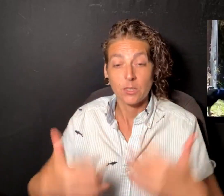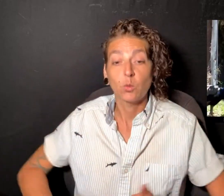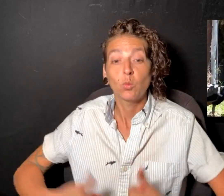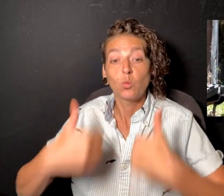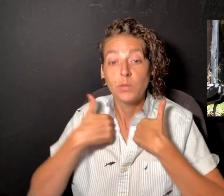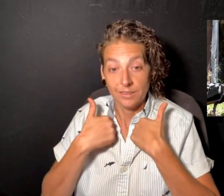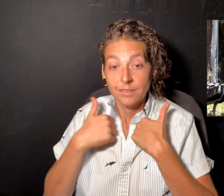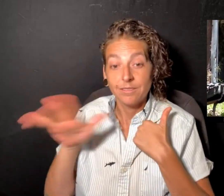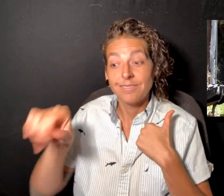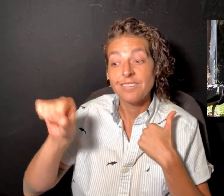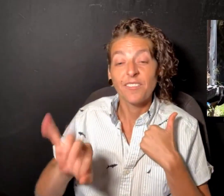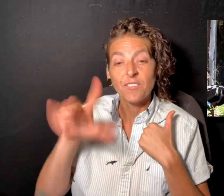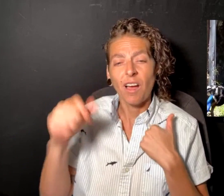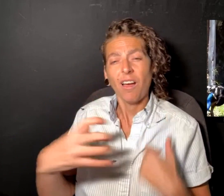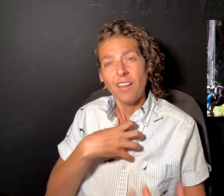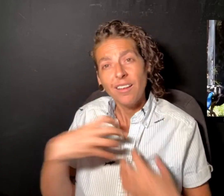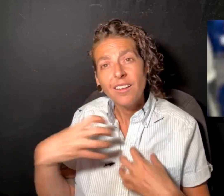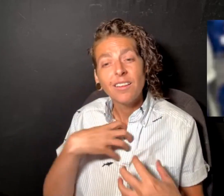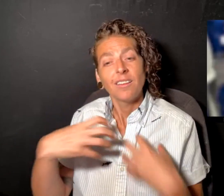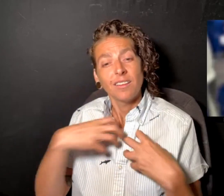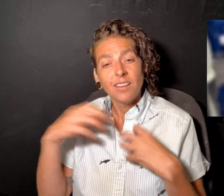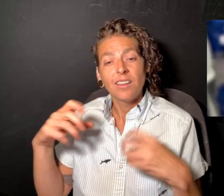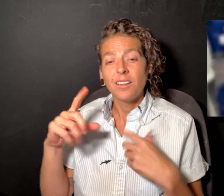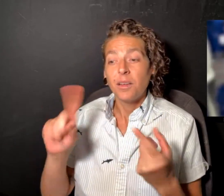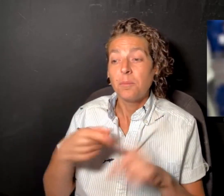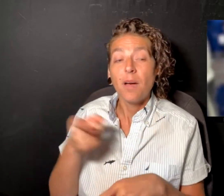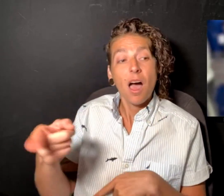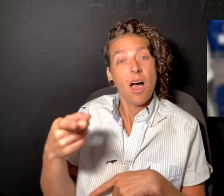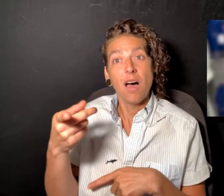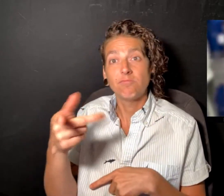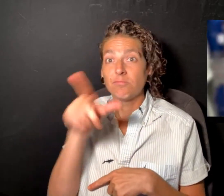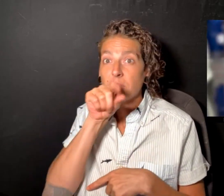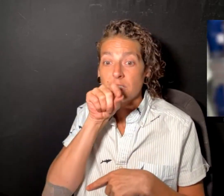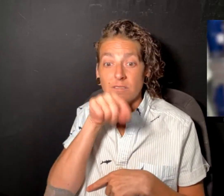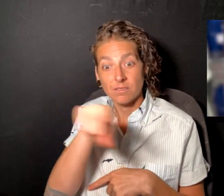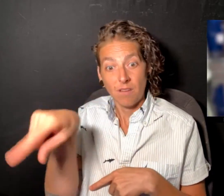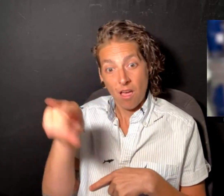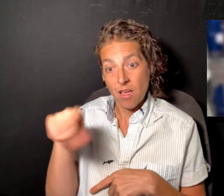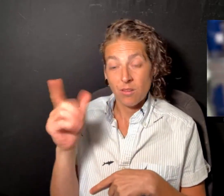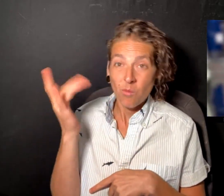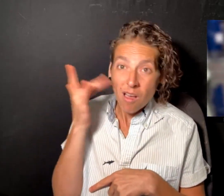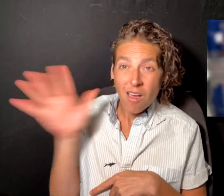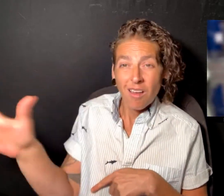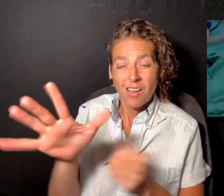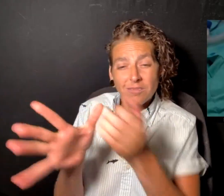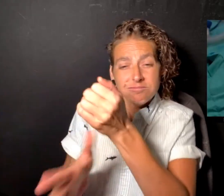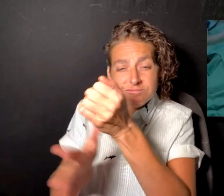Many residents in South Florida have been complaining about the peacocks because of their droppings,